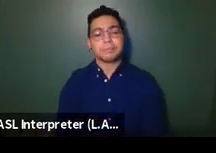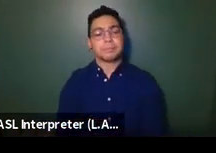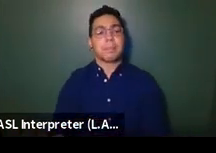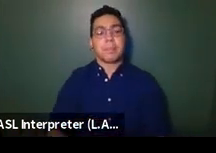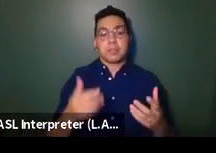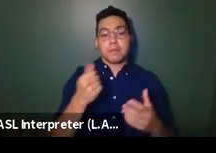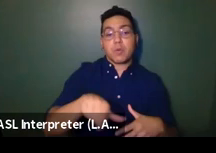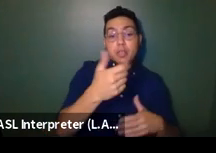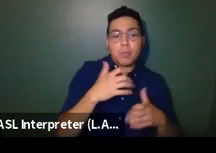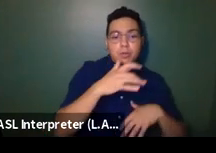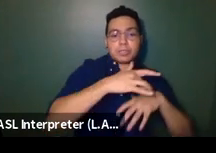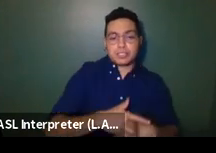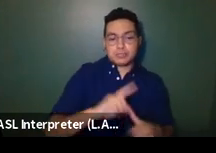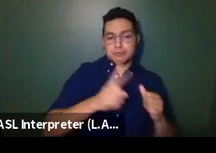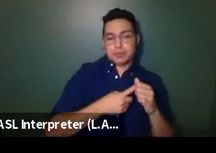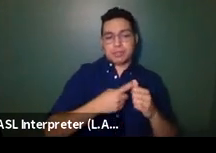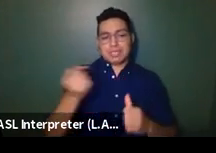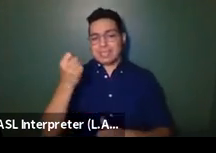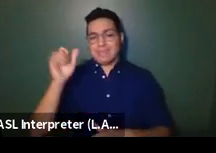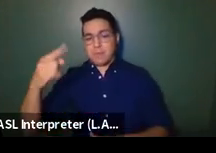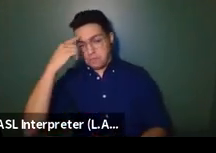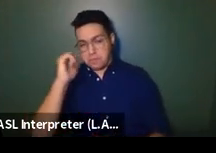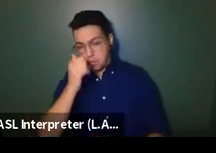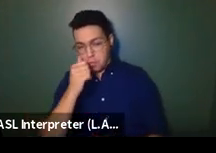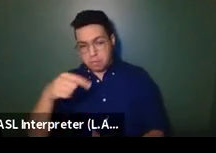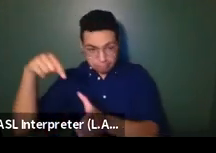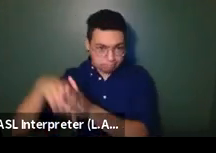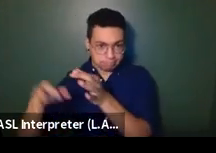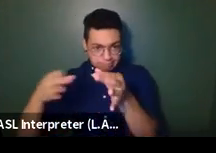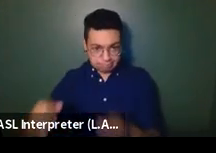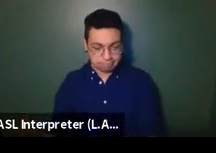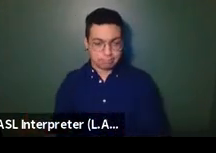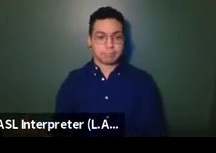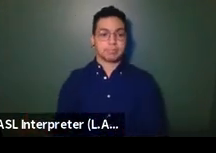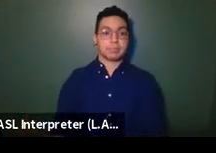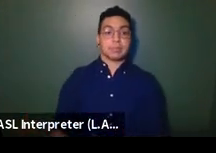ESD 189 - Amy Colburn: When I go to ESD 189 - Amy Colburn: The next thing down is add file link or external tool.